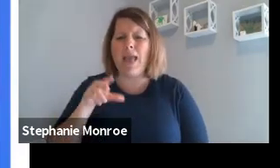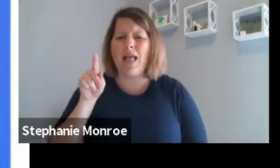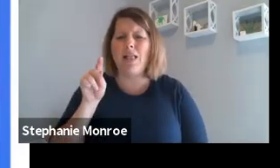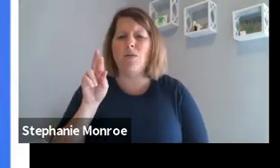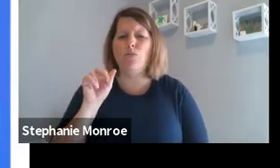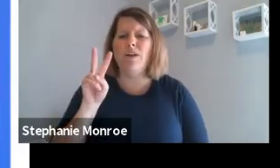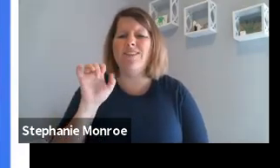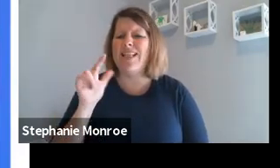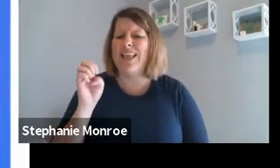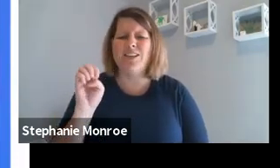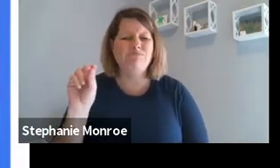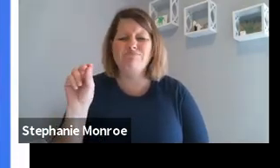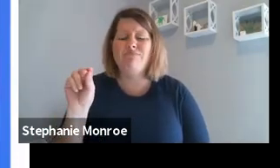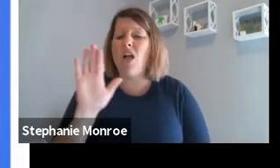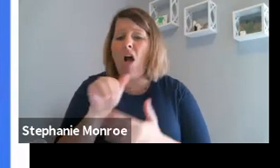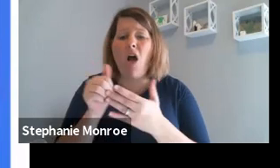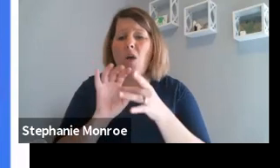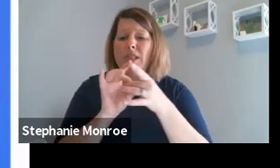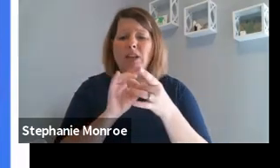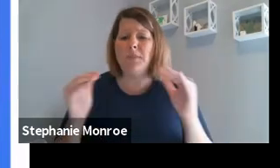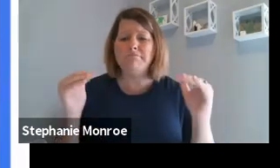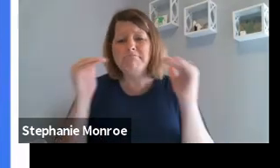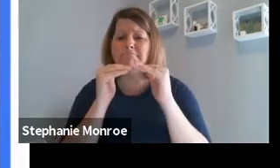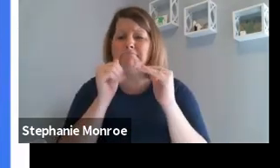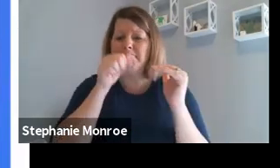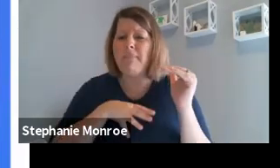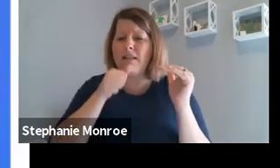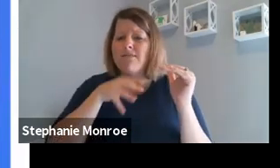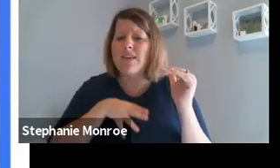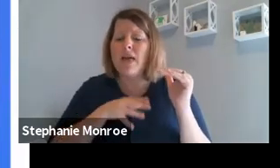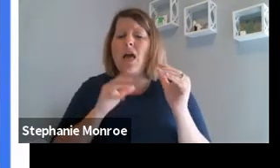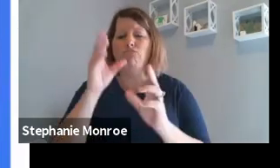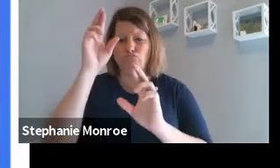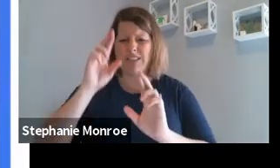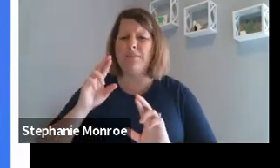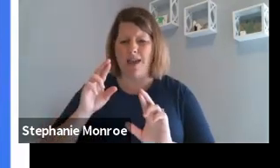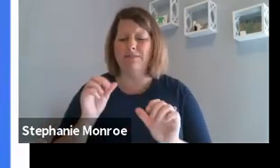should be based on respect and equality, so that they can blossom into a healthy relationship.